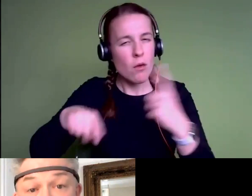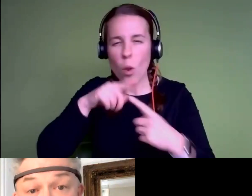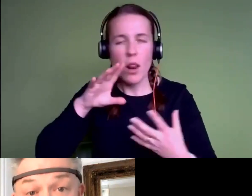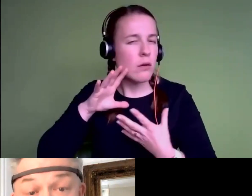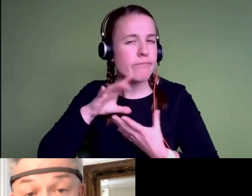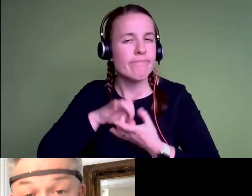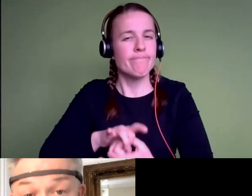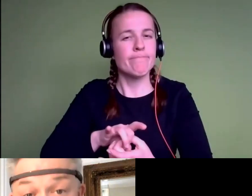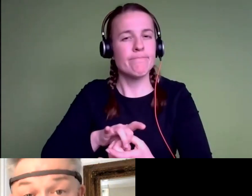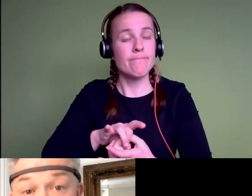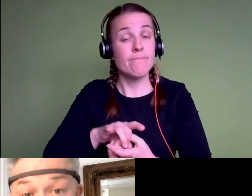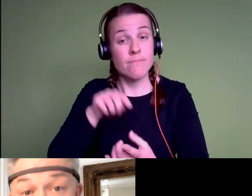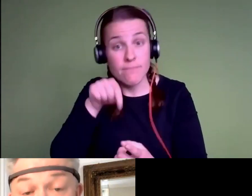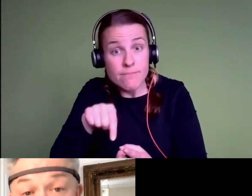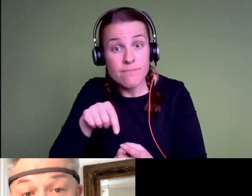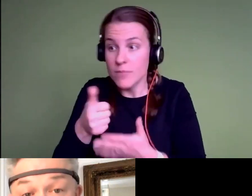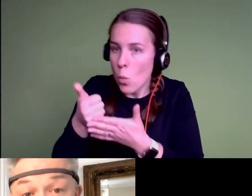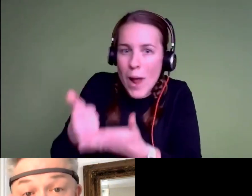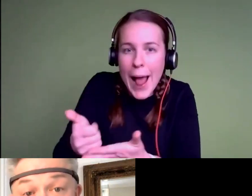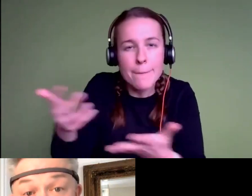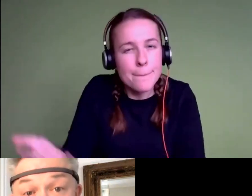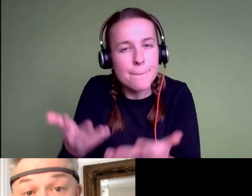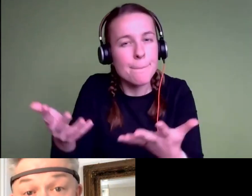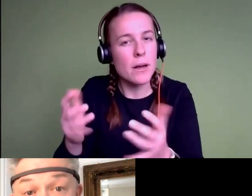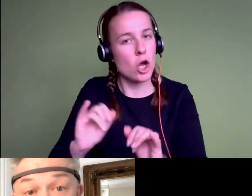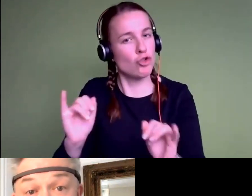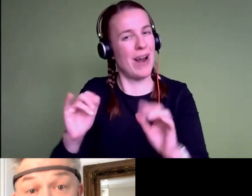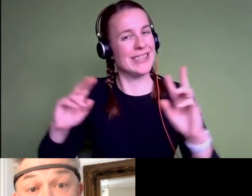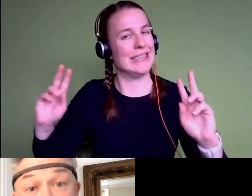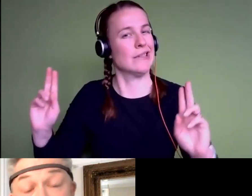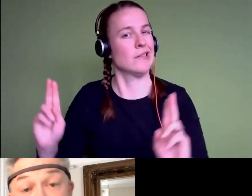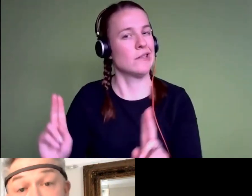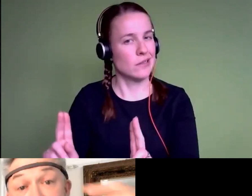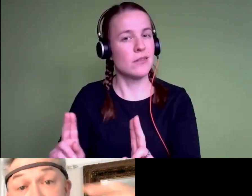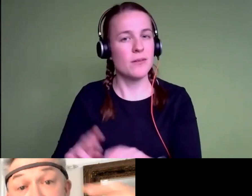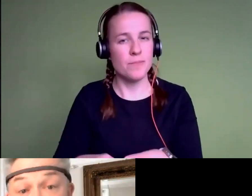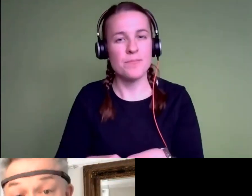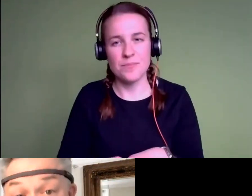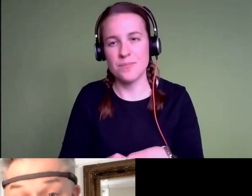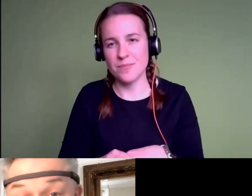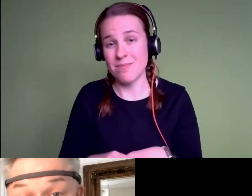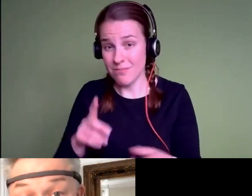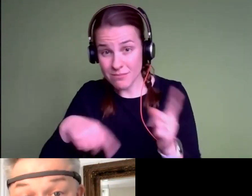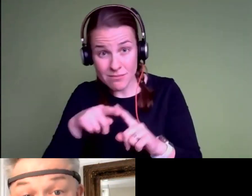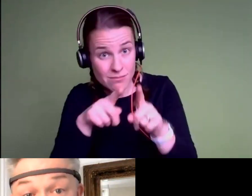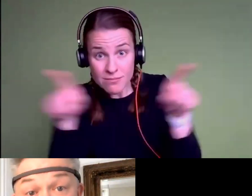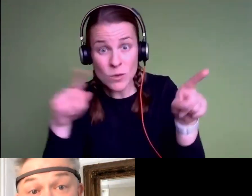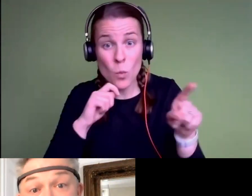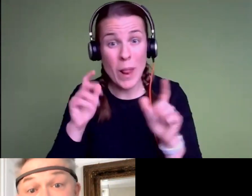touch on it before, this next generation of people who are going to take over the planet. The ones who will be